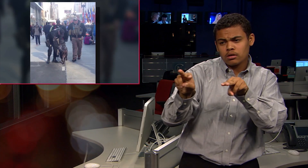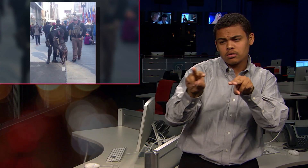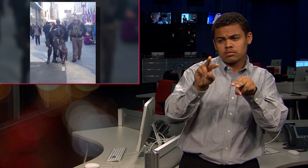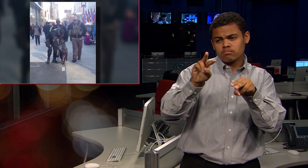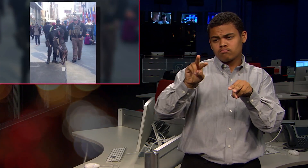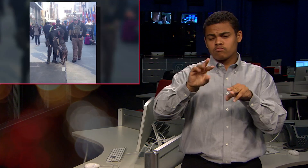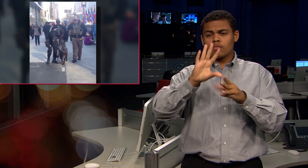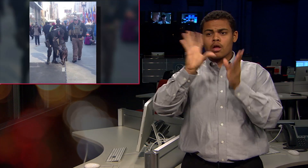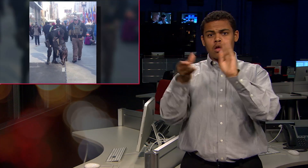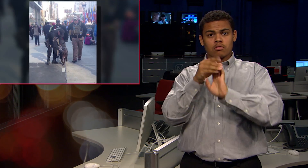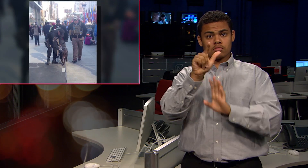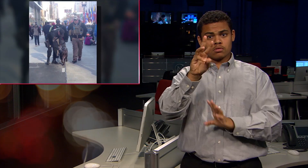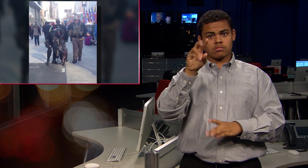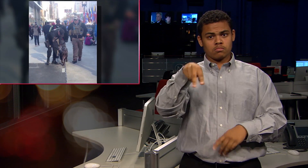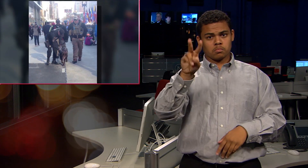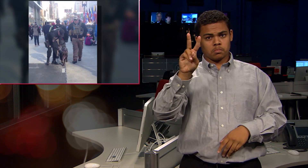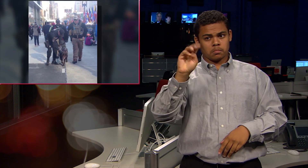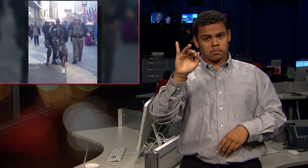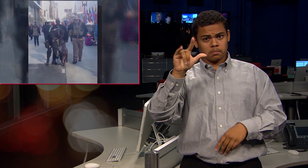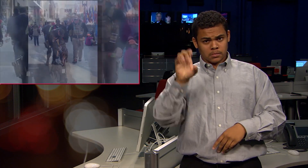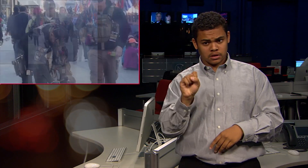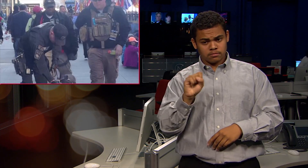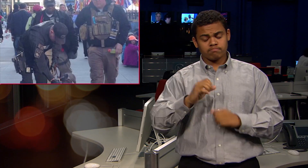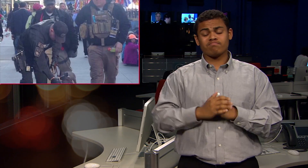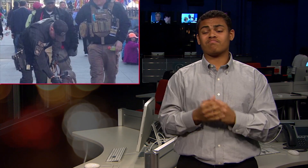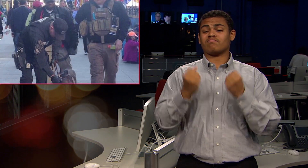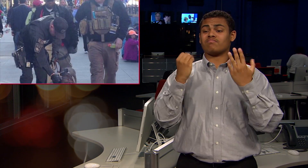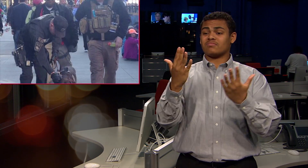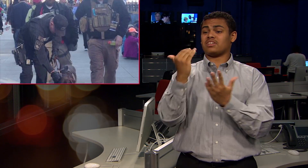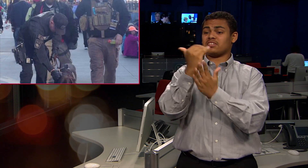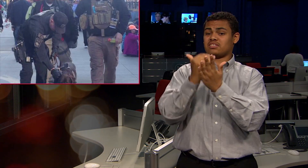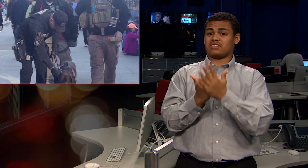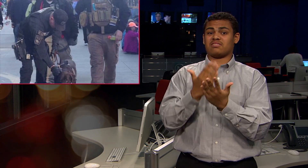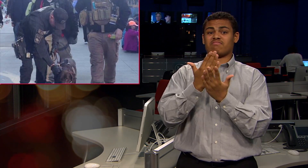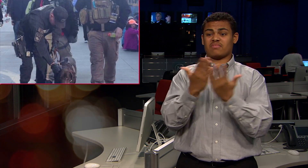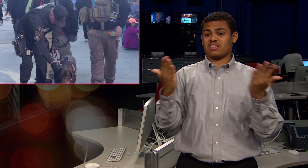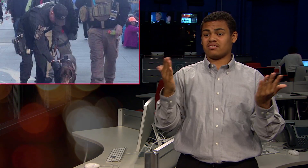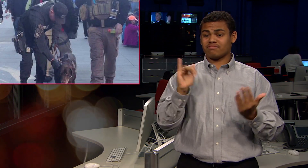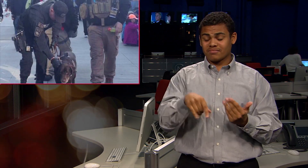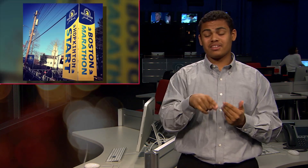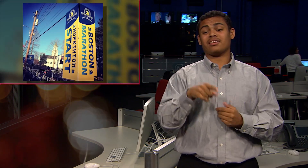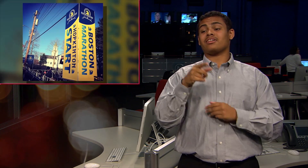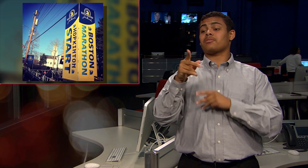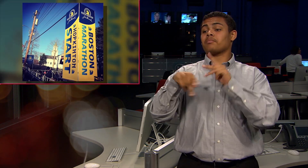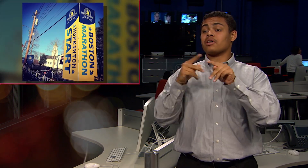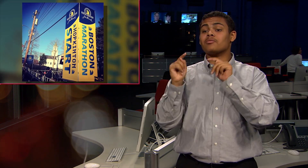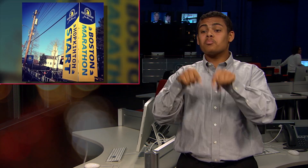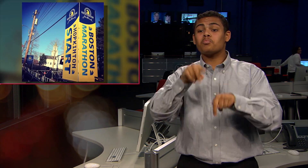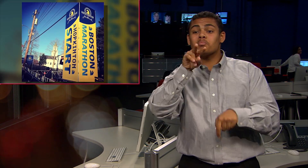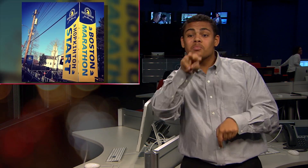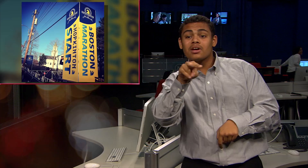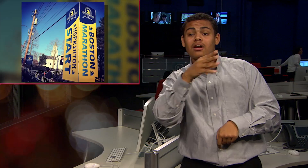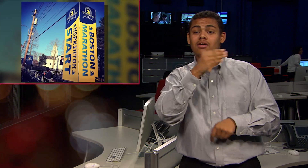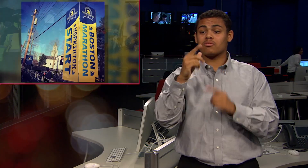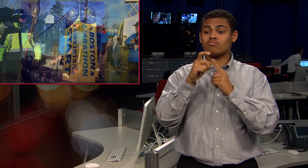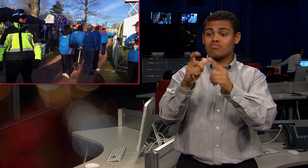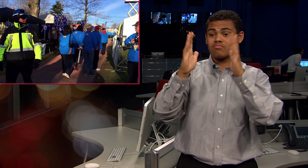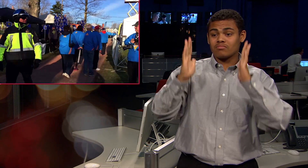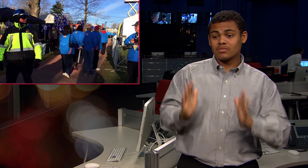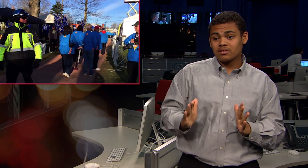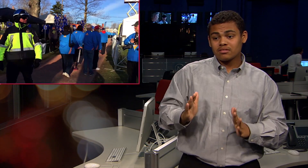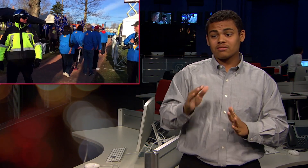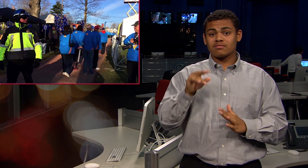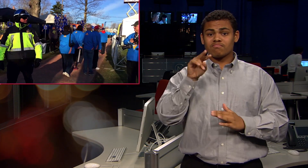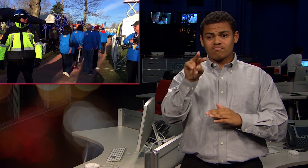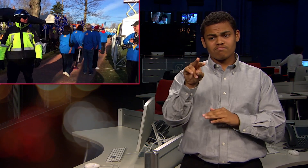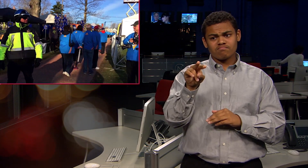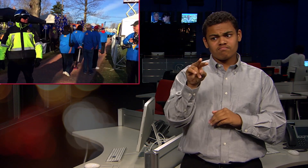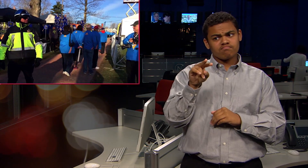THOSE 26-POINT-TWO MILES. ORGANIZERS HAD LONG LIST OF PROHIBITED ITEMS FOR BOTH RUNNERS